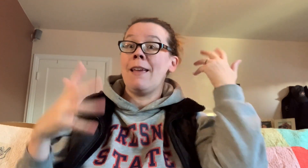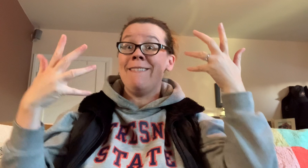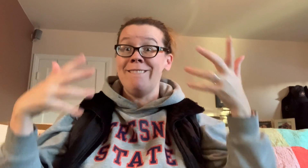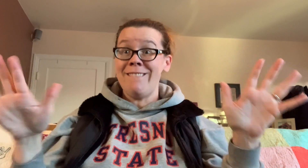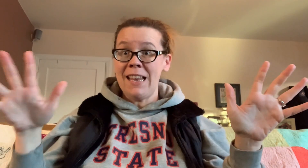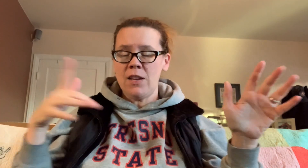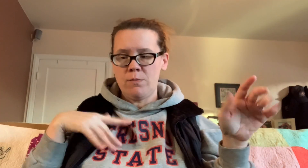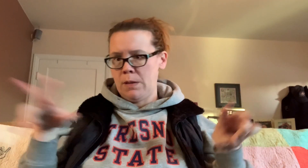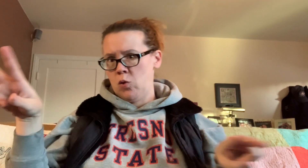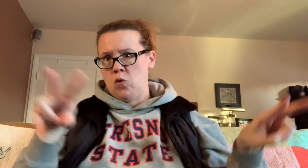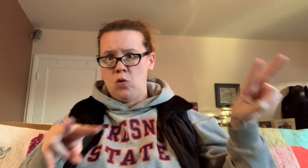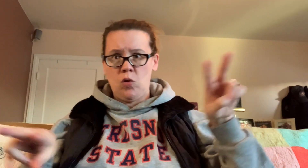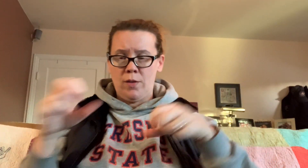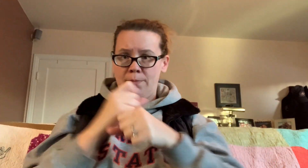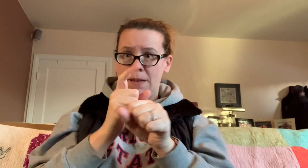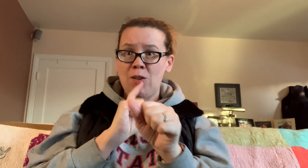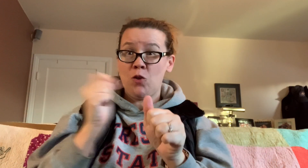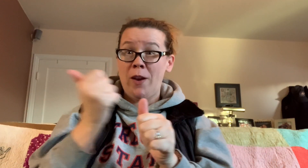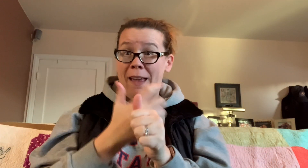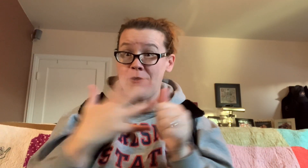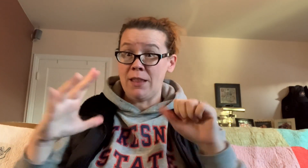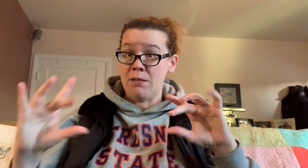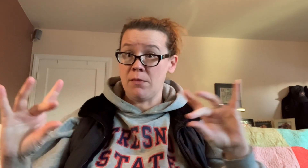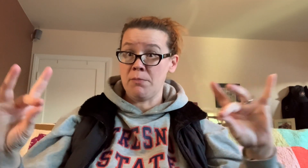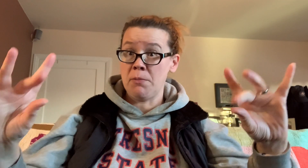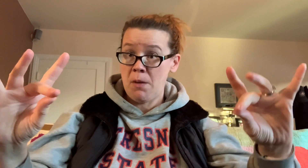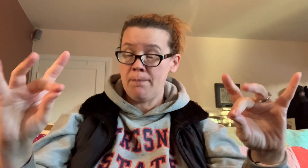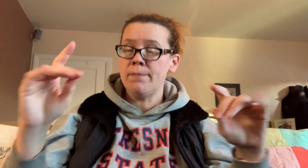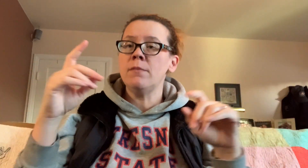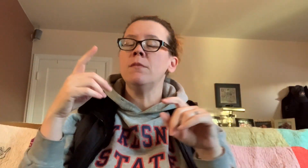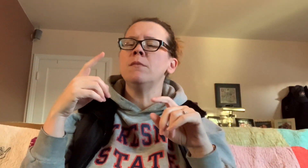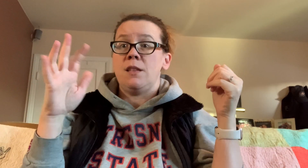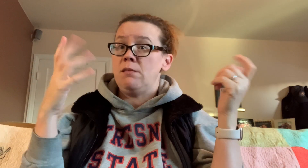I'm spraying and then smoothing it out. Then I kind of take a step back to make sure all